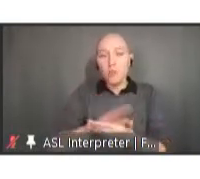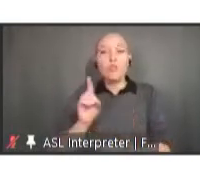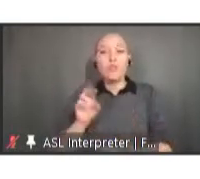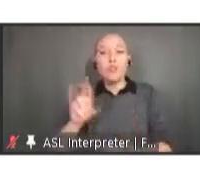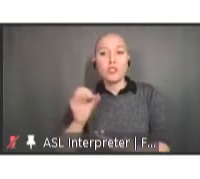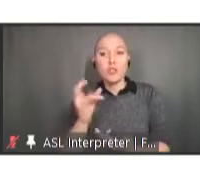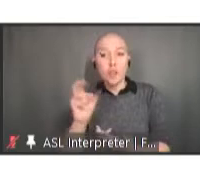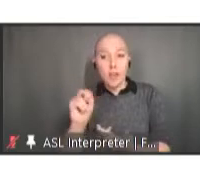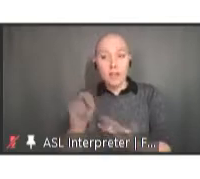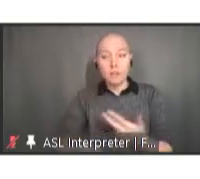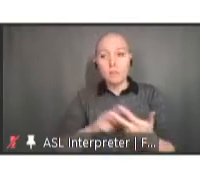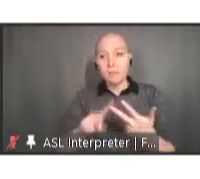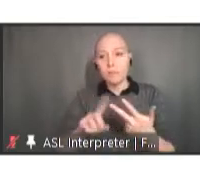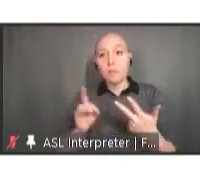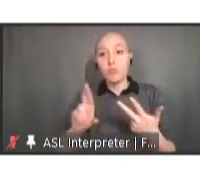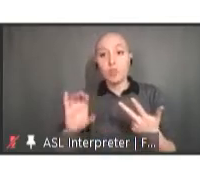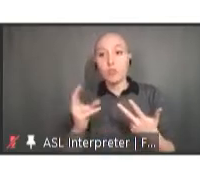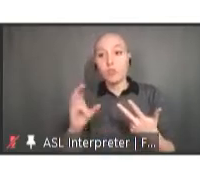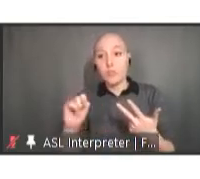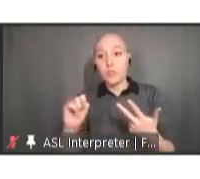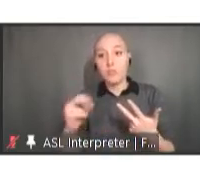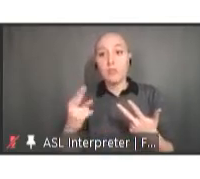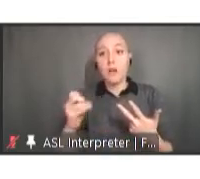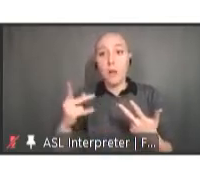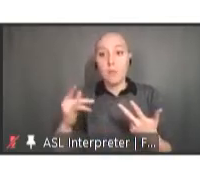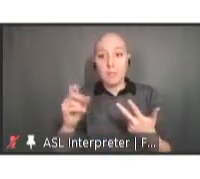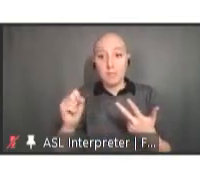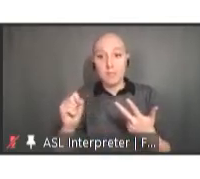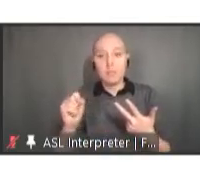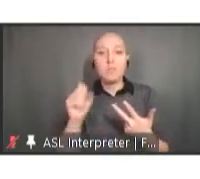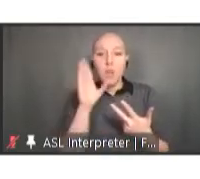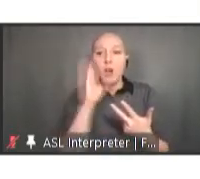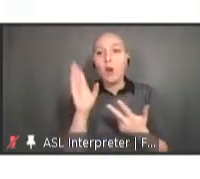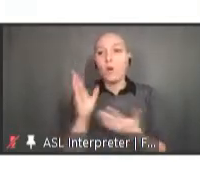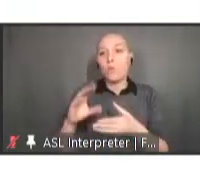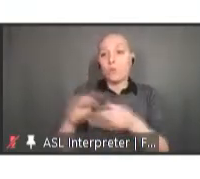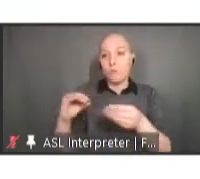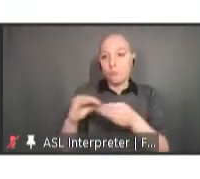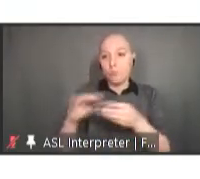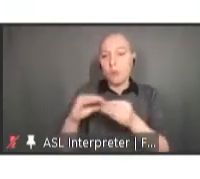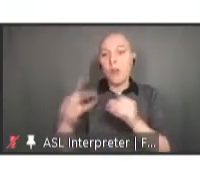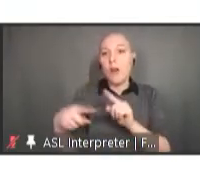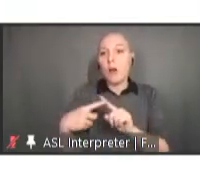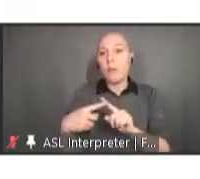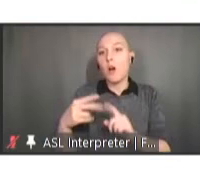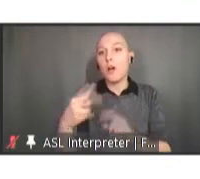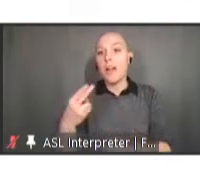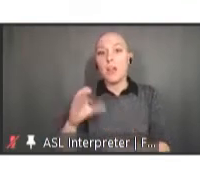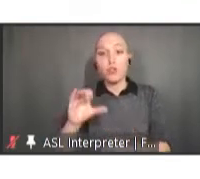behalf of the HHS Coordination, Operations, and Response Element, the H-CORE immune assays Team.